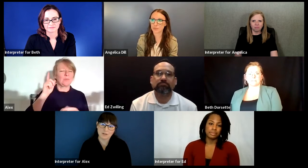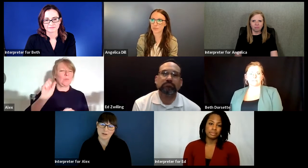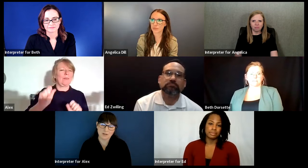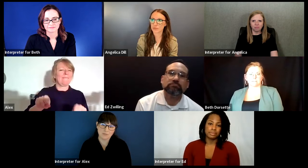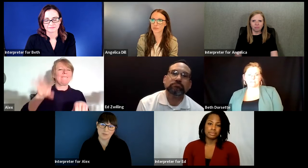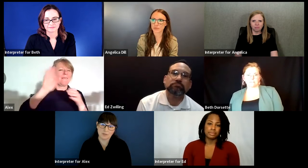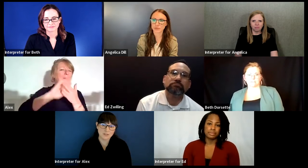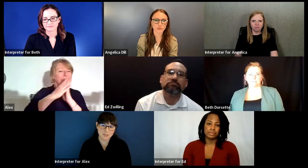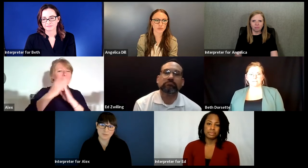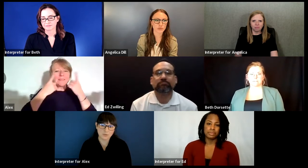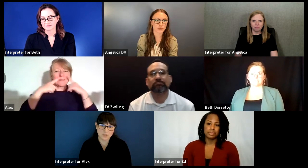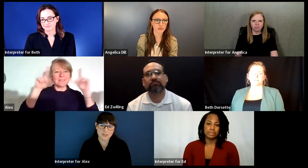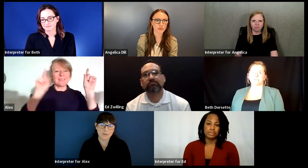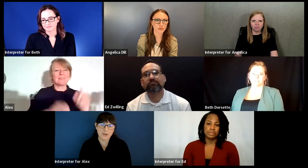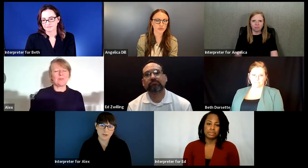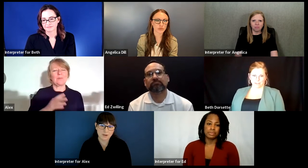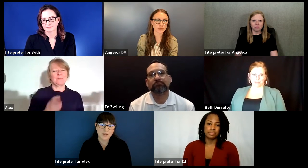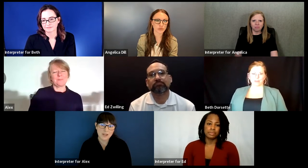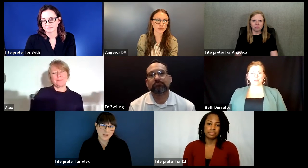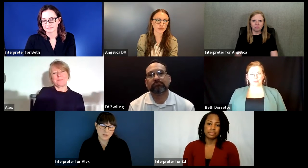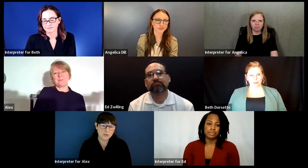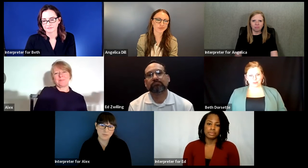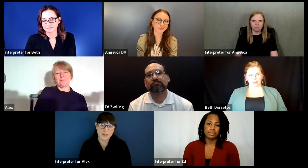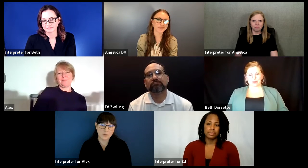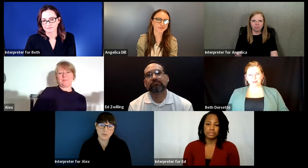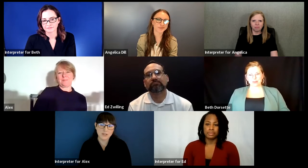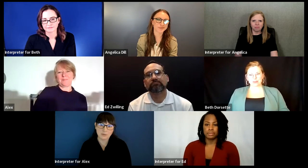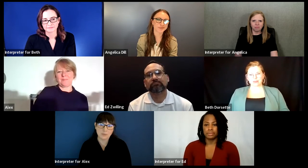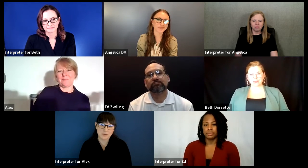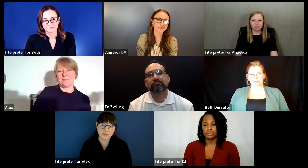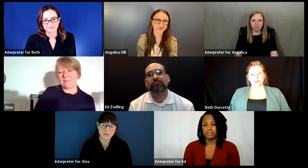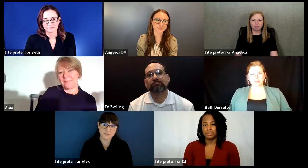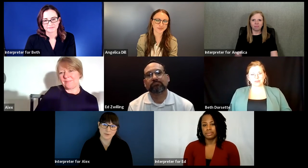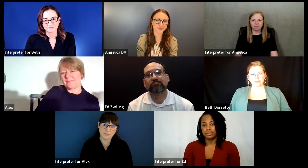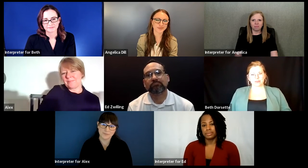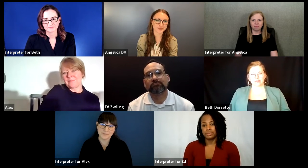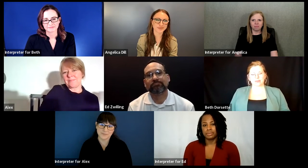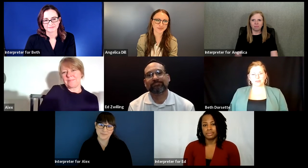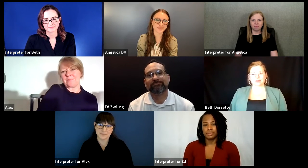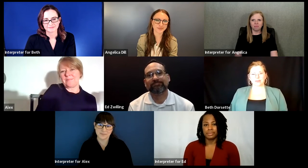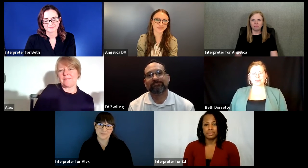There are lots and lots of resources out there. And you can find what you need to help you become successful.